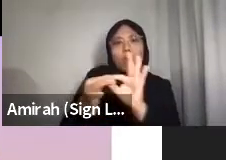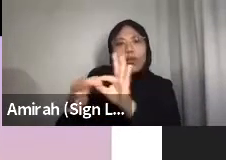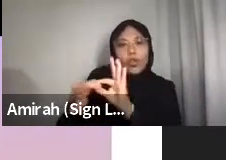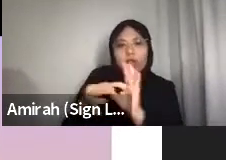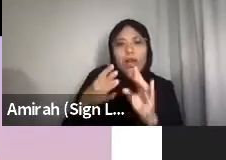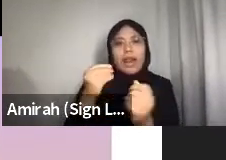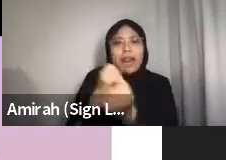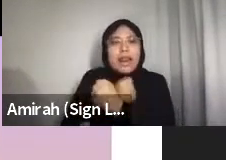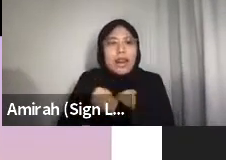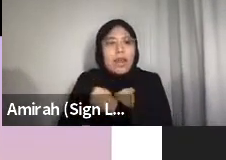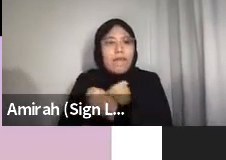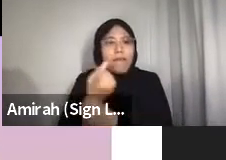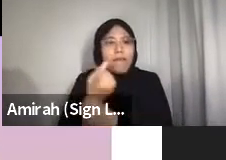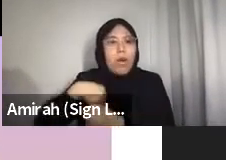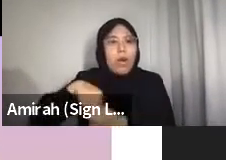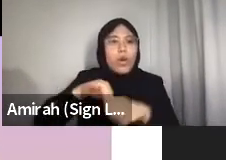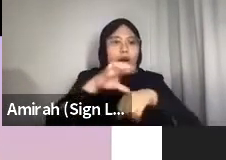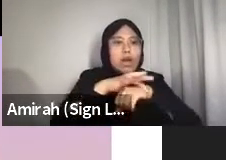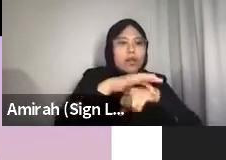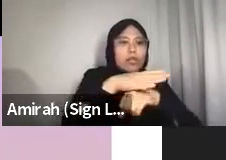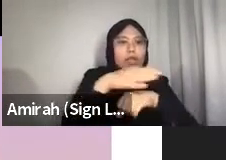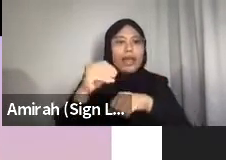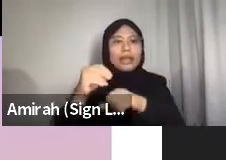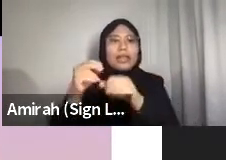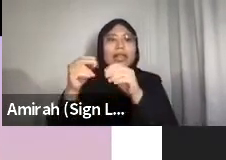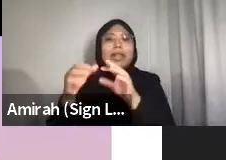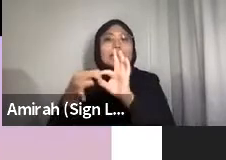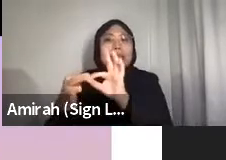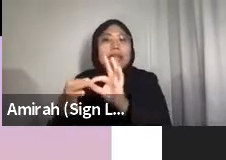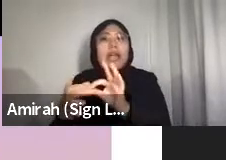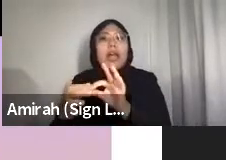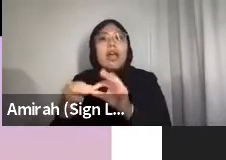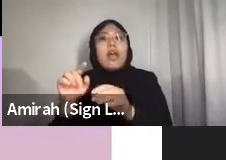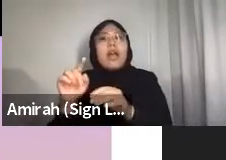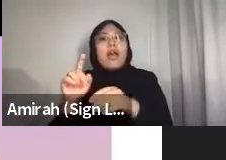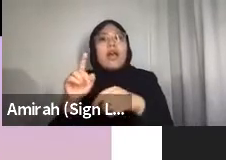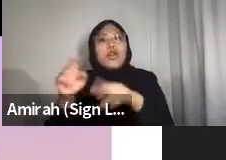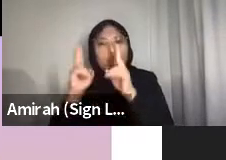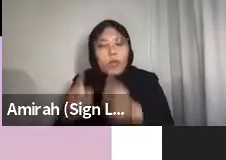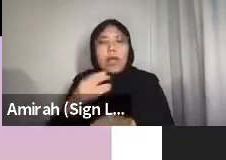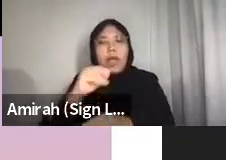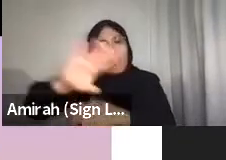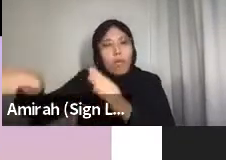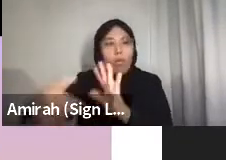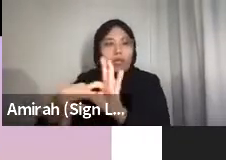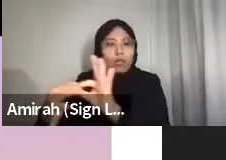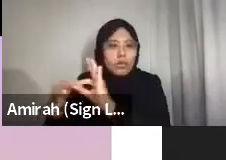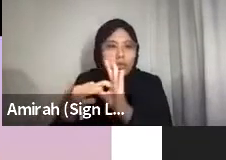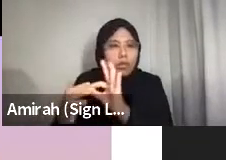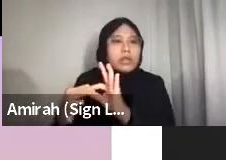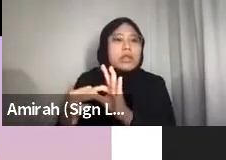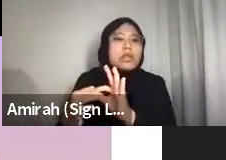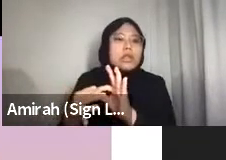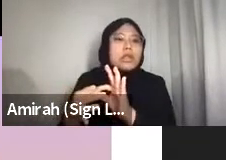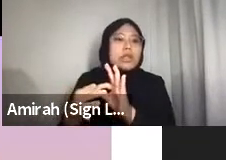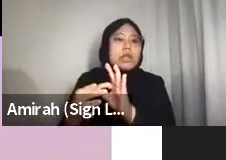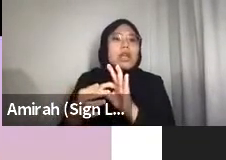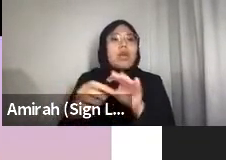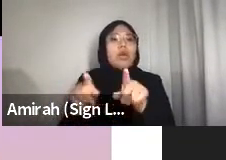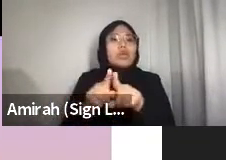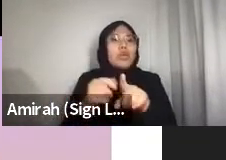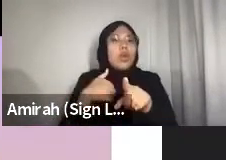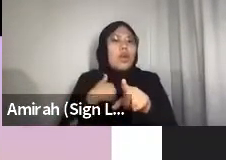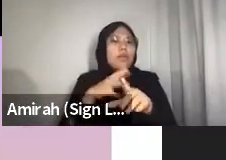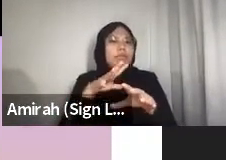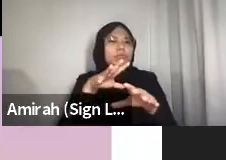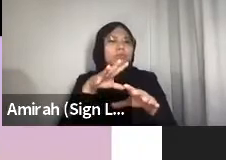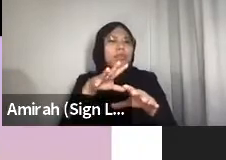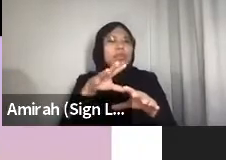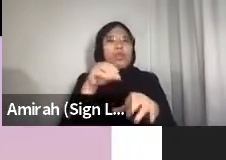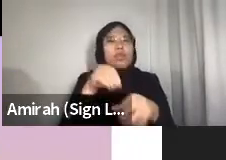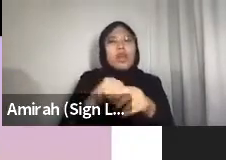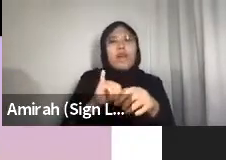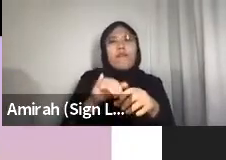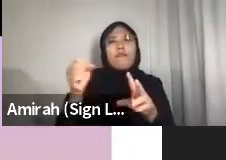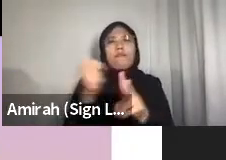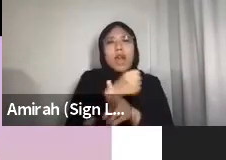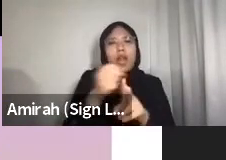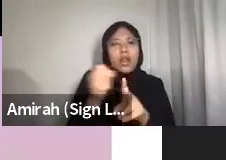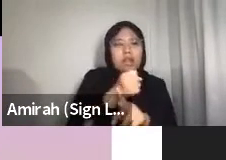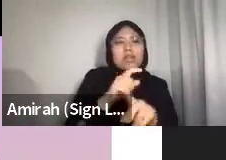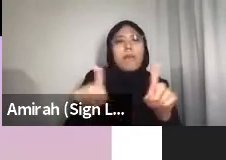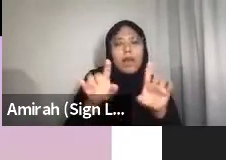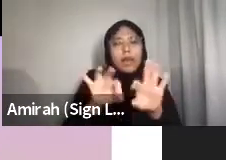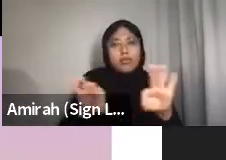and it resists the path of dominance and domination of earth, of others, as well as violence. Instead it is open to mutual connections and interdependence.